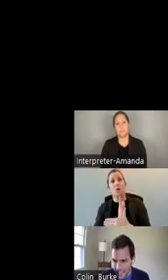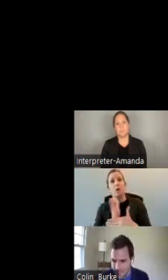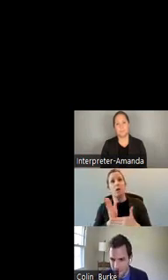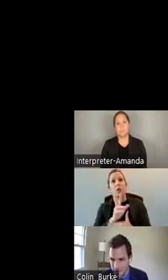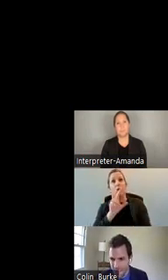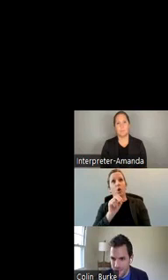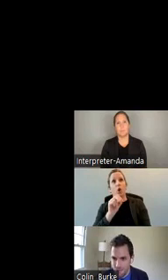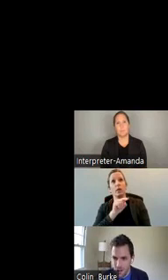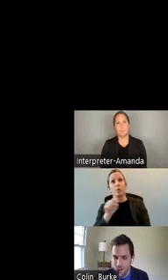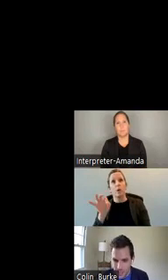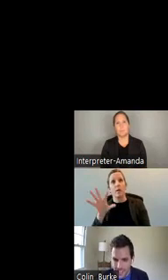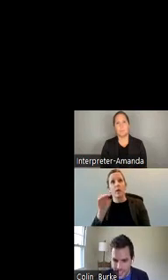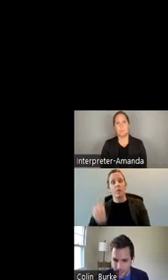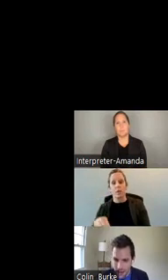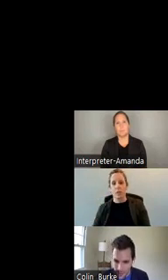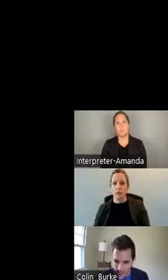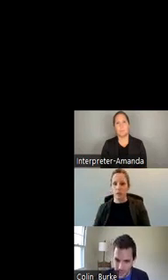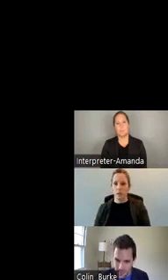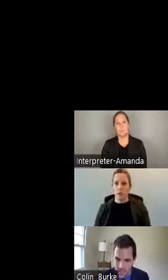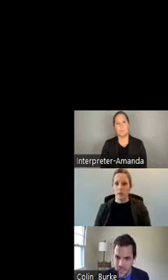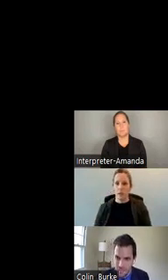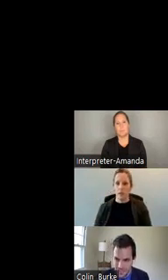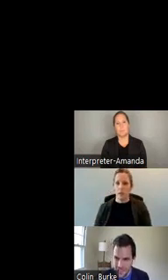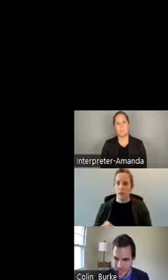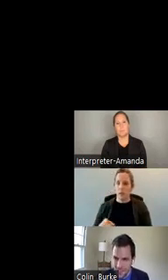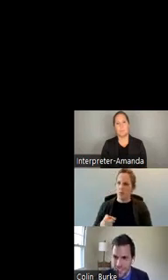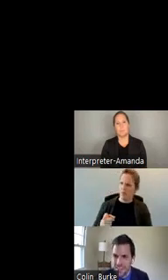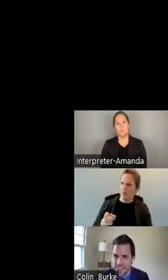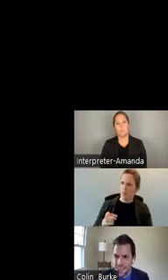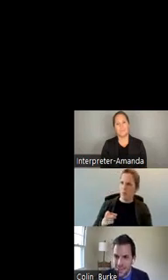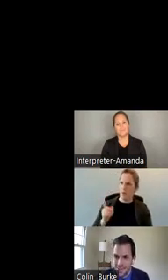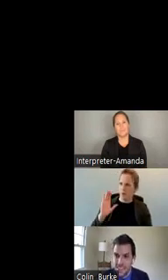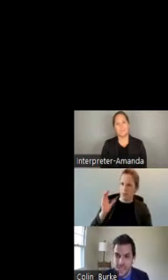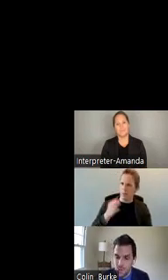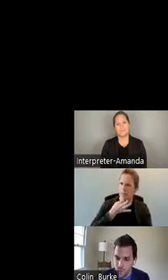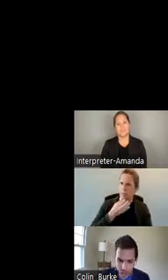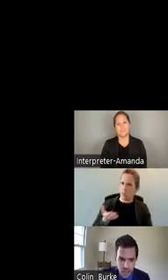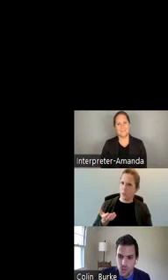95 you probably wouldn't say well you seem like a real expert in this area and this is with all